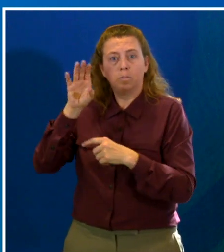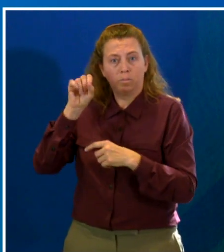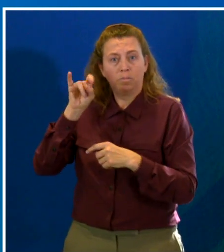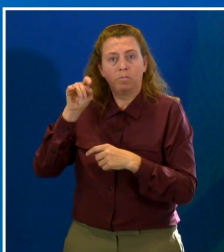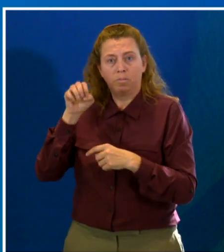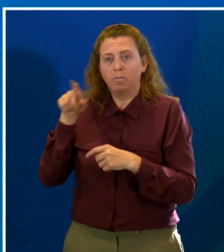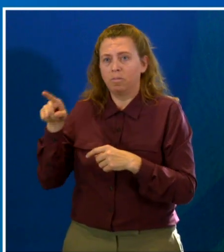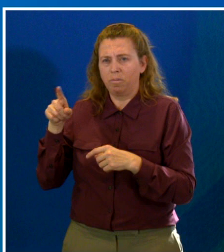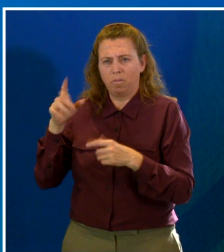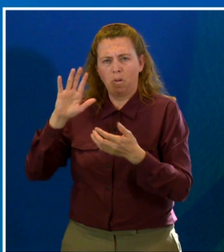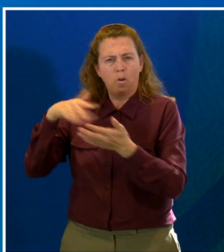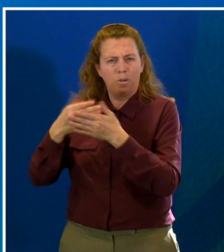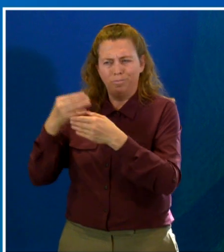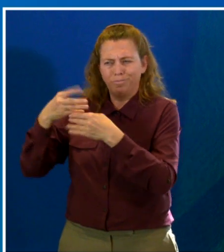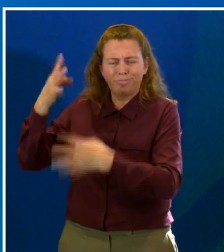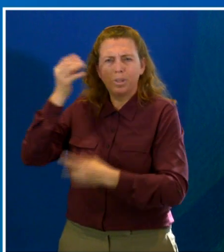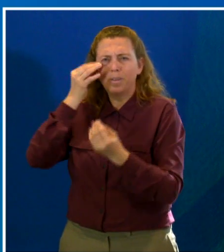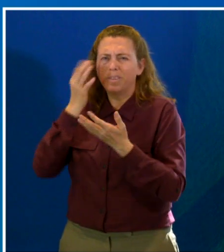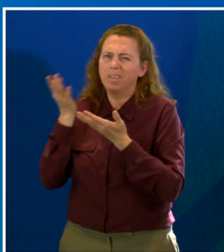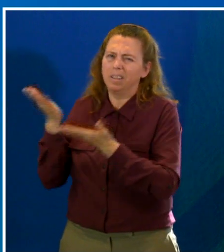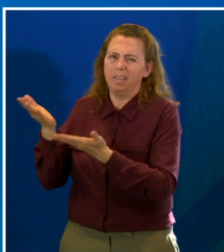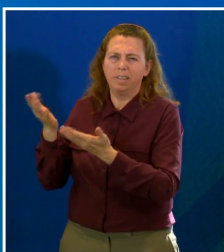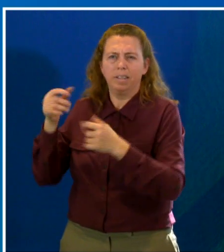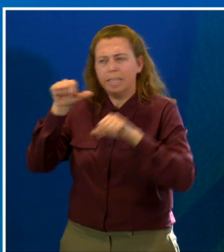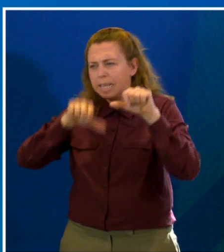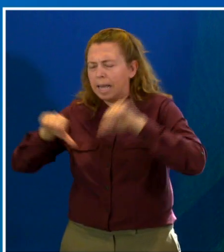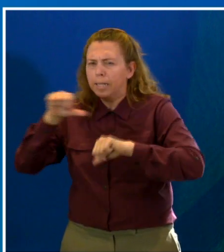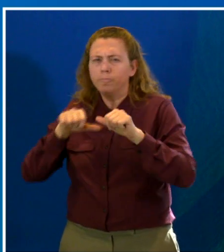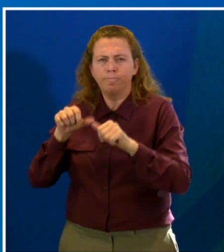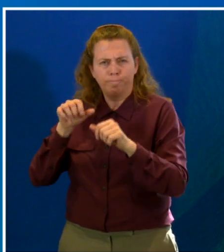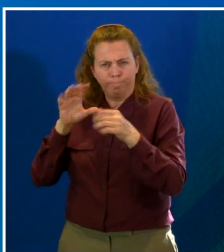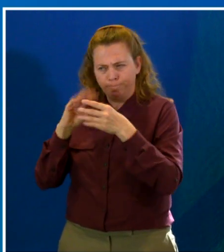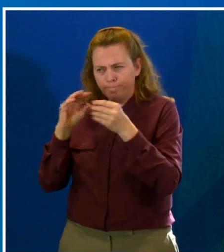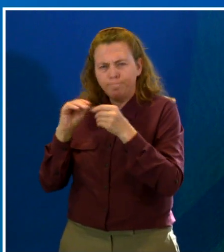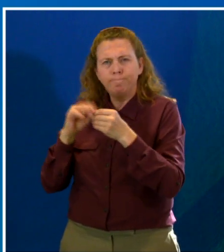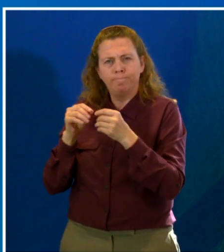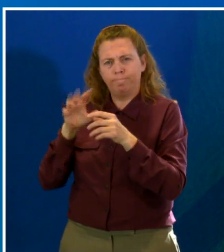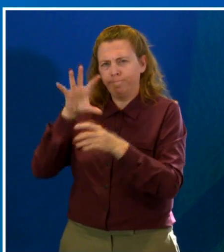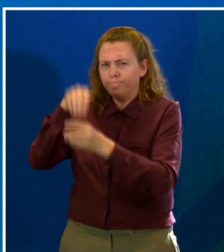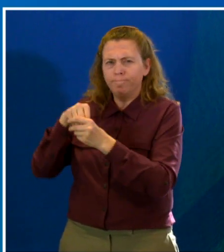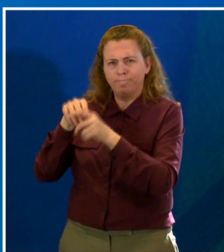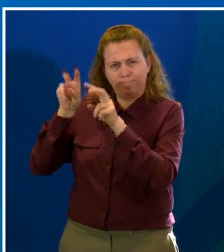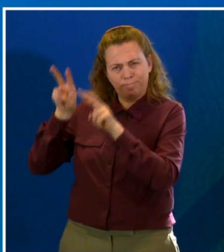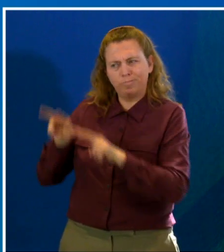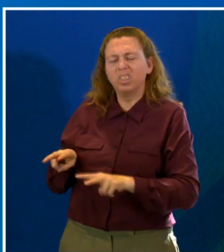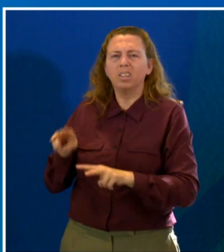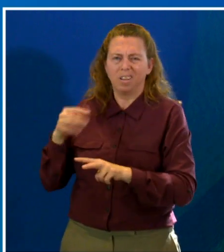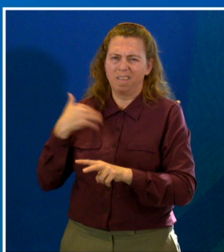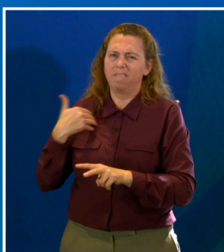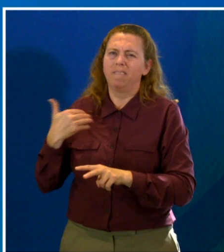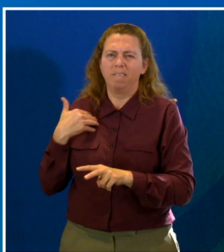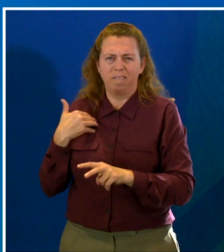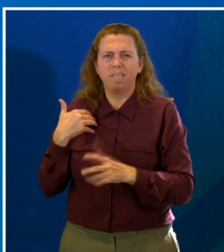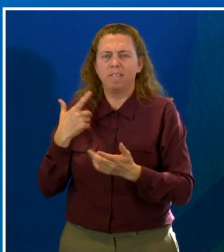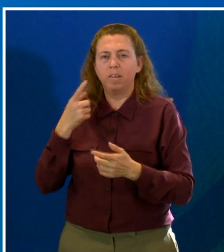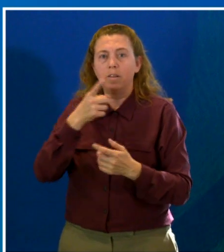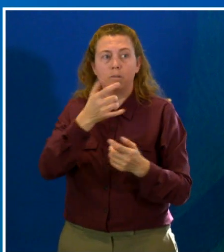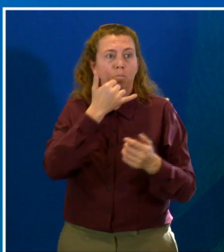effects, breaking down common misconceptions and helpful strategies for talking with your family and friends about the